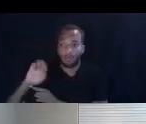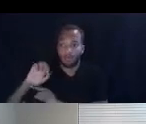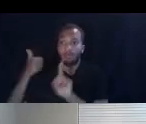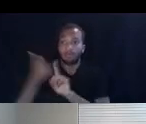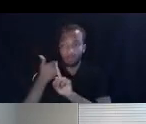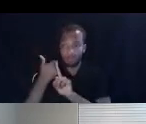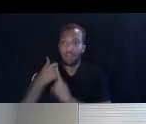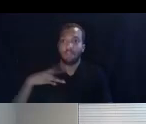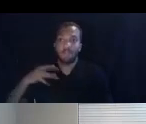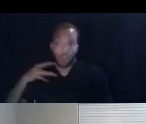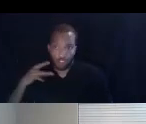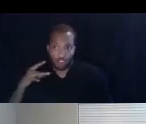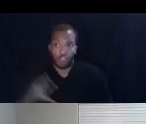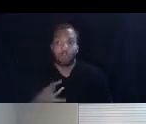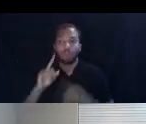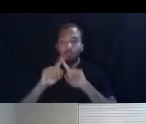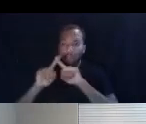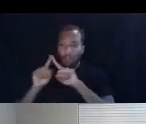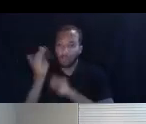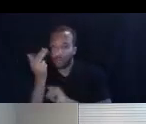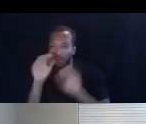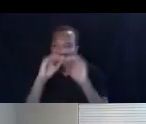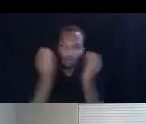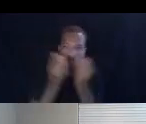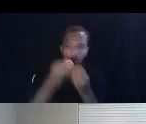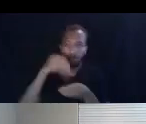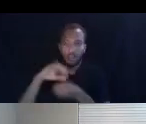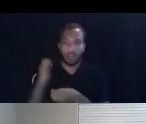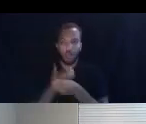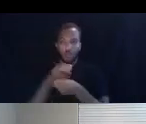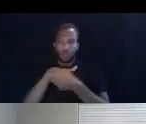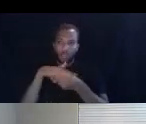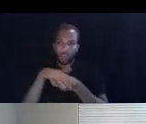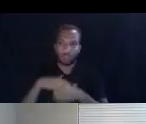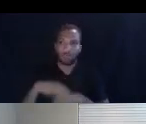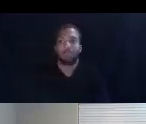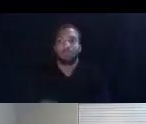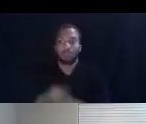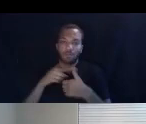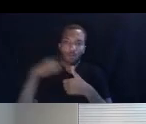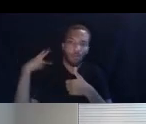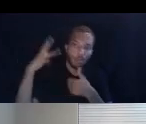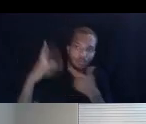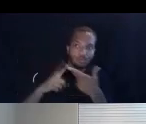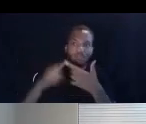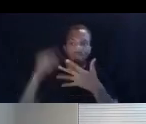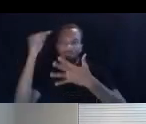between 13 organizations in our quad County region, which includes Clark, Washington, Clackamas and Multnomah